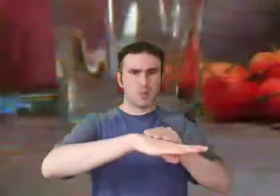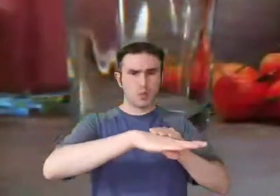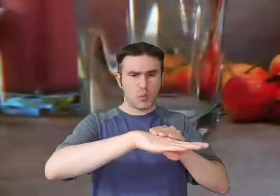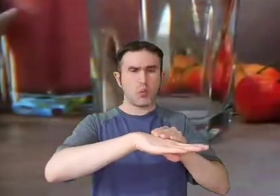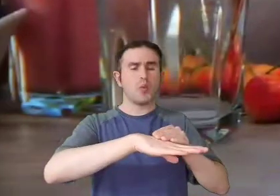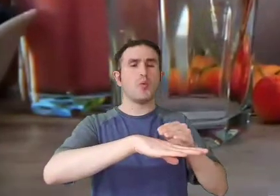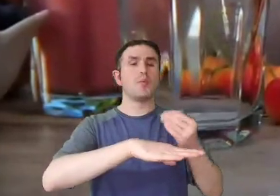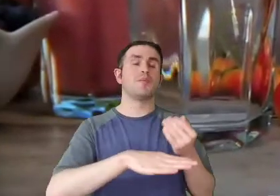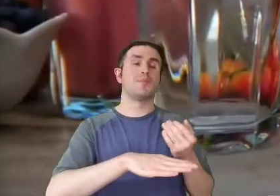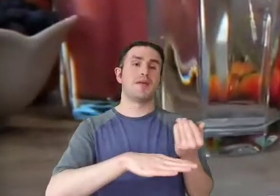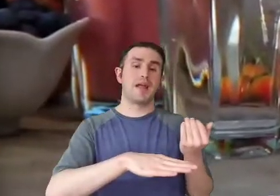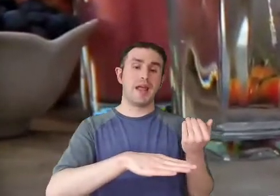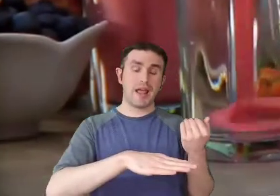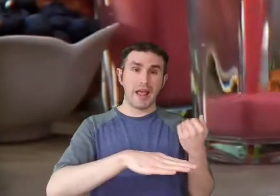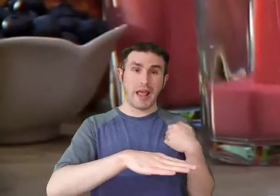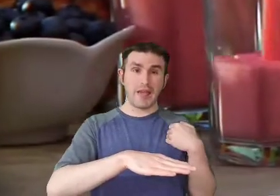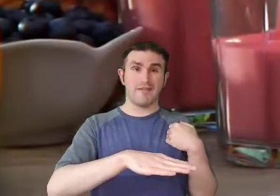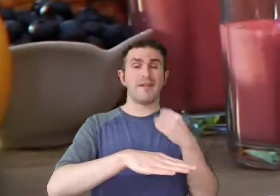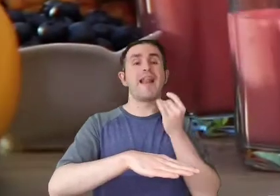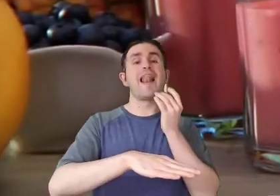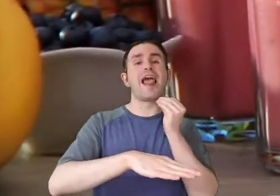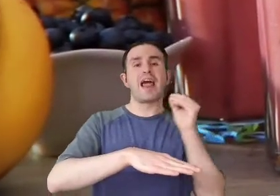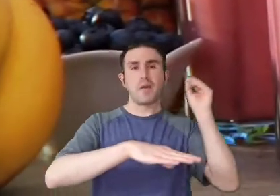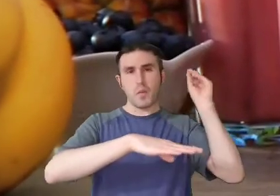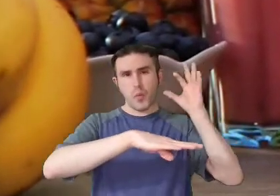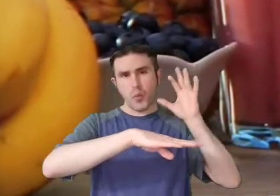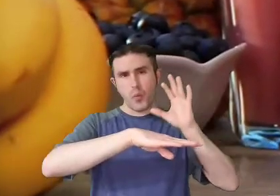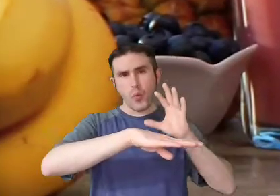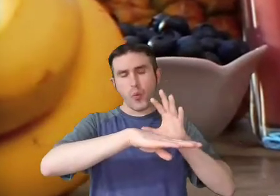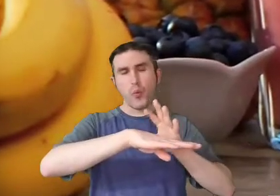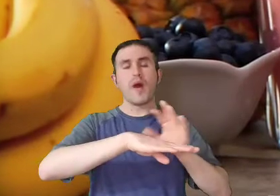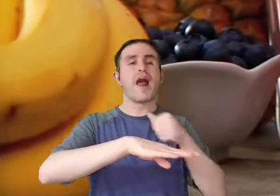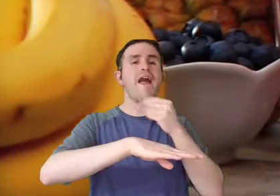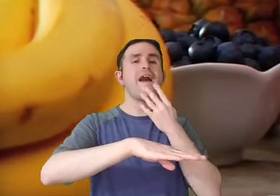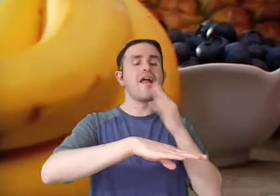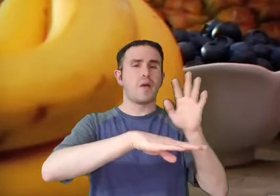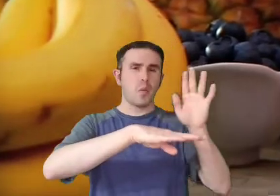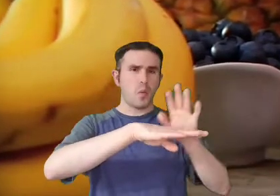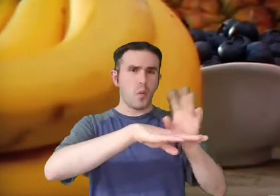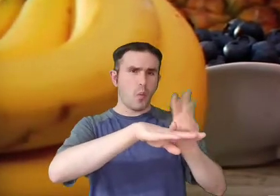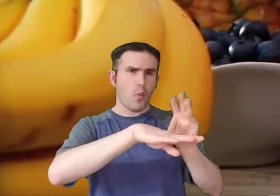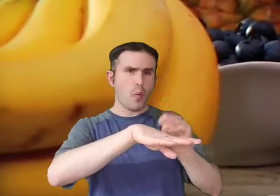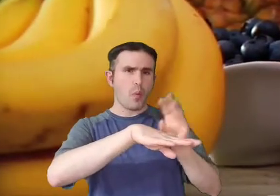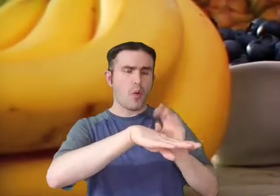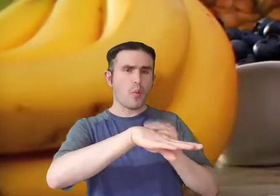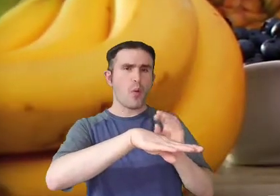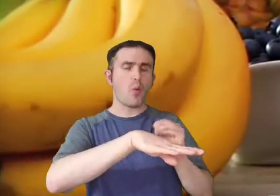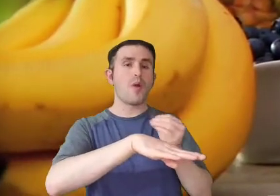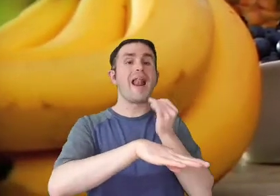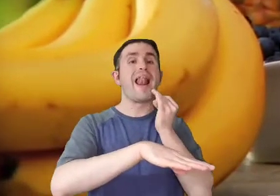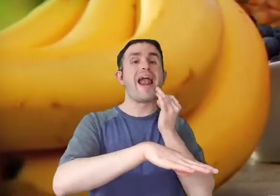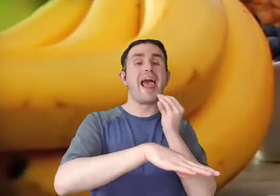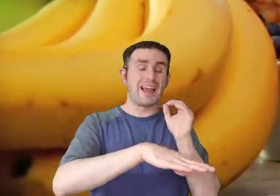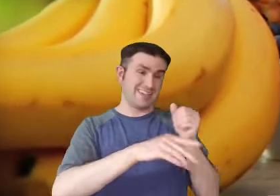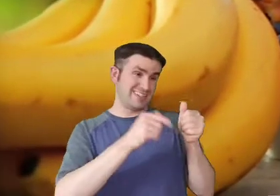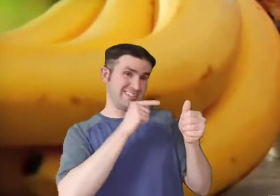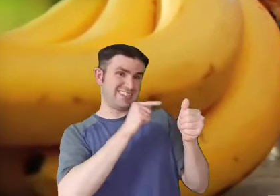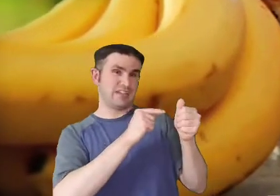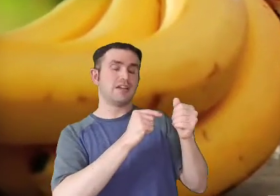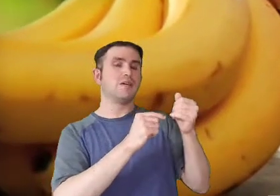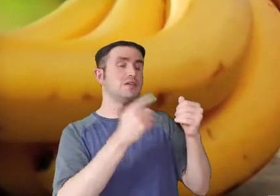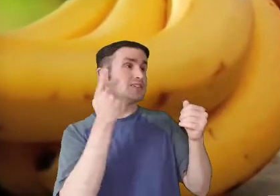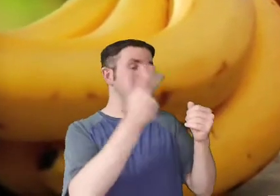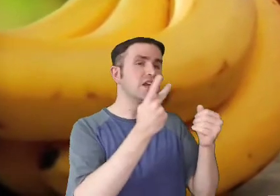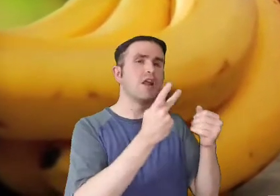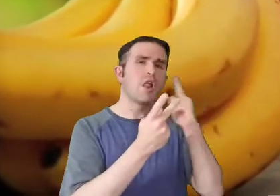that is going to absorb other colors of light, (because light itself appears white to our eyes